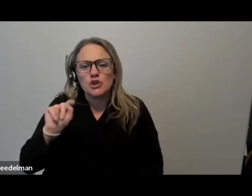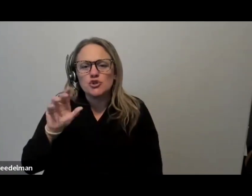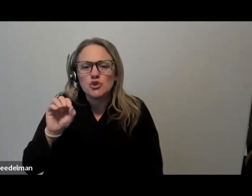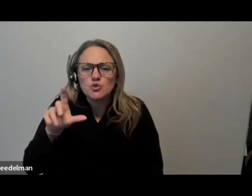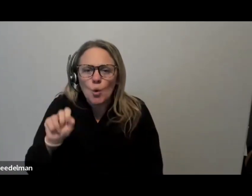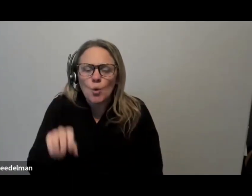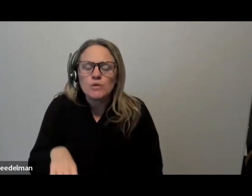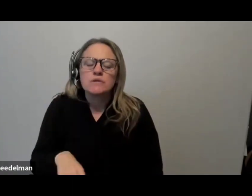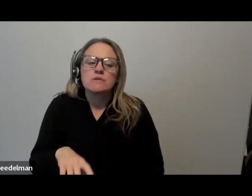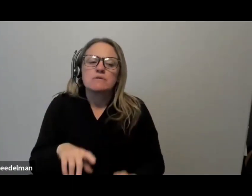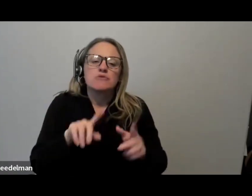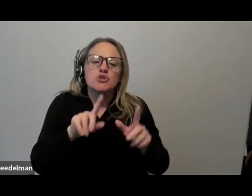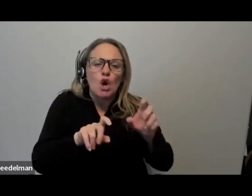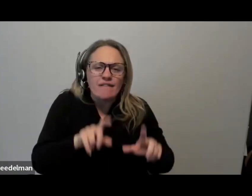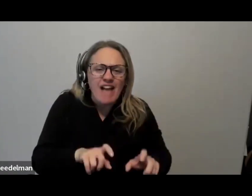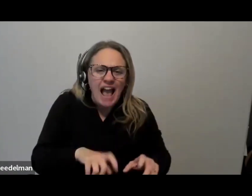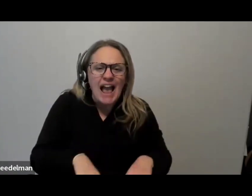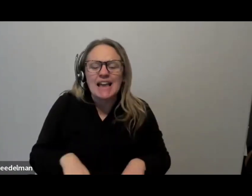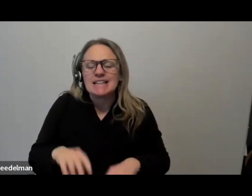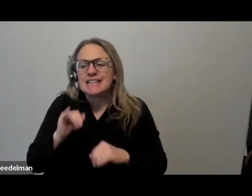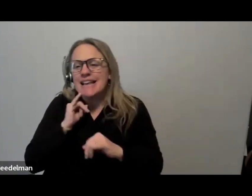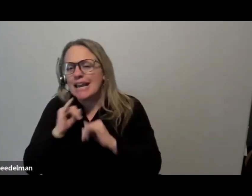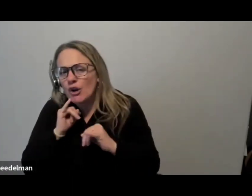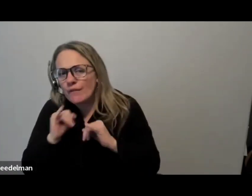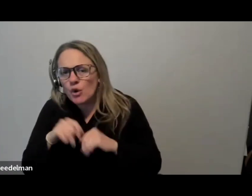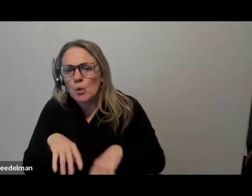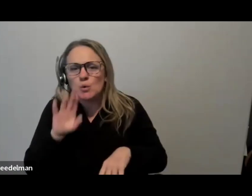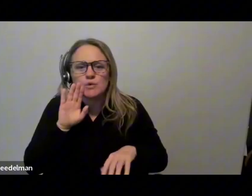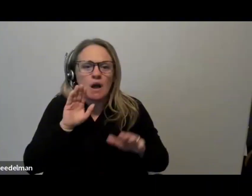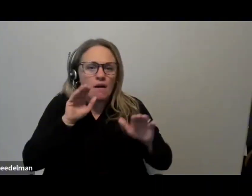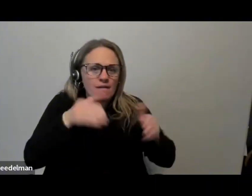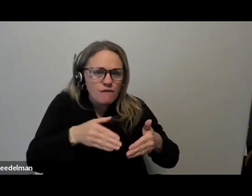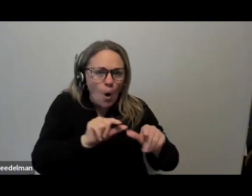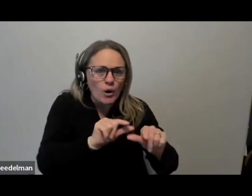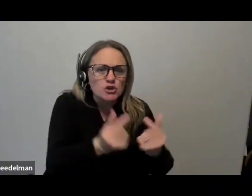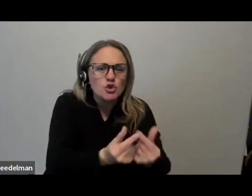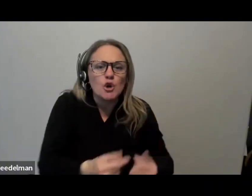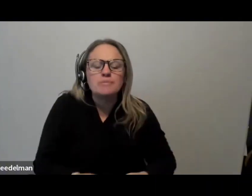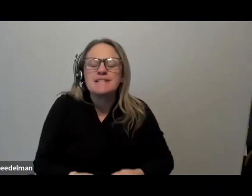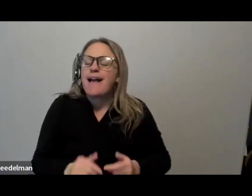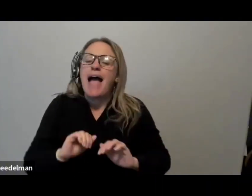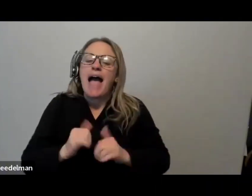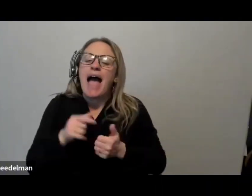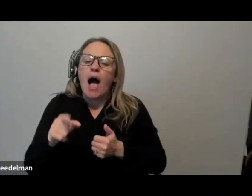interviews, focus groups, usability testing. How do you decide which methods make the most sense